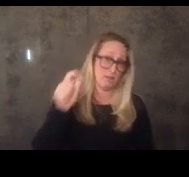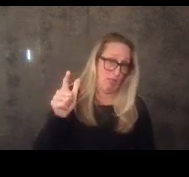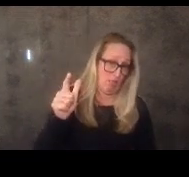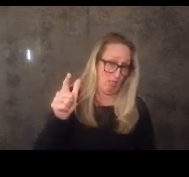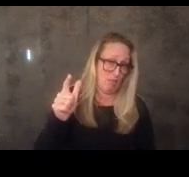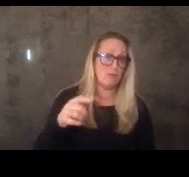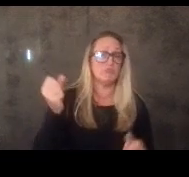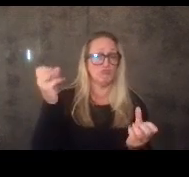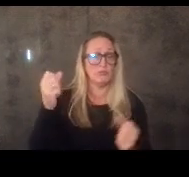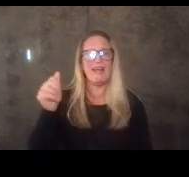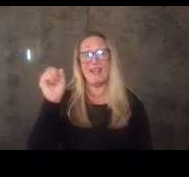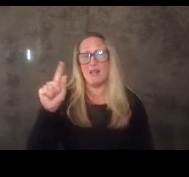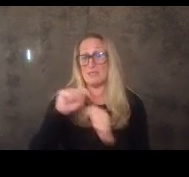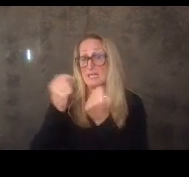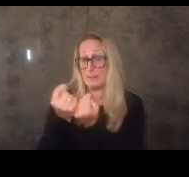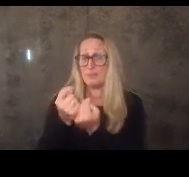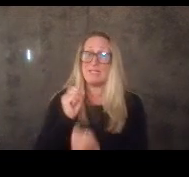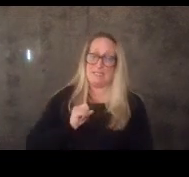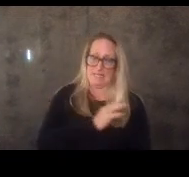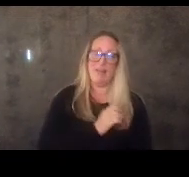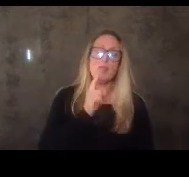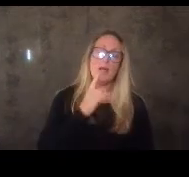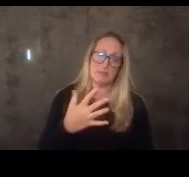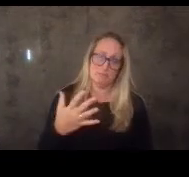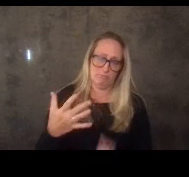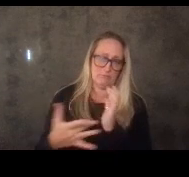Team is staffed by technical experts who are fluent in ASL